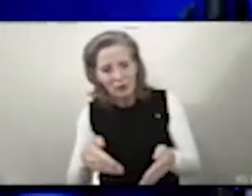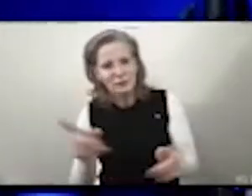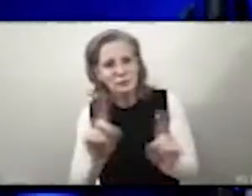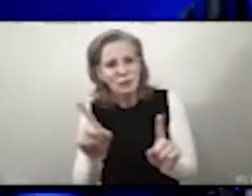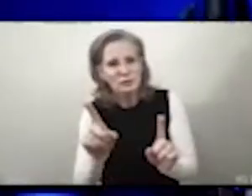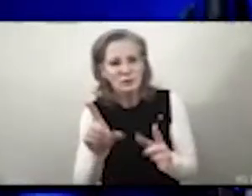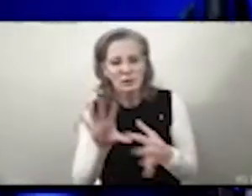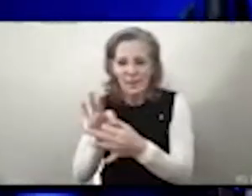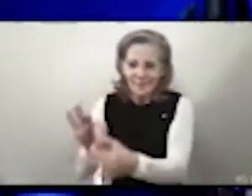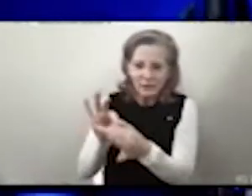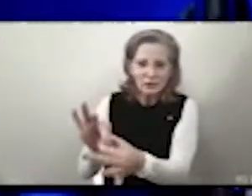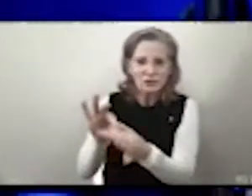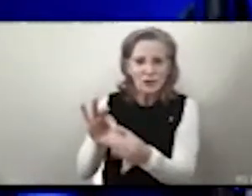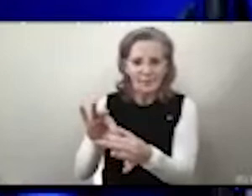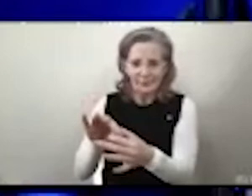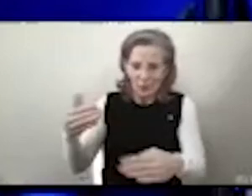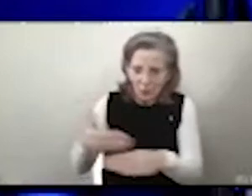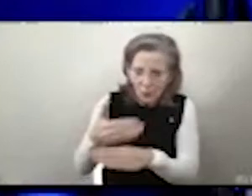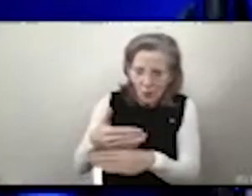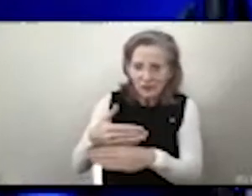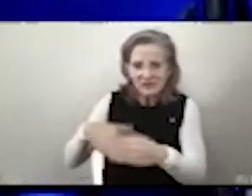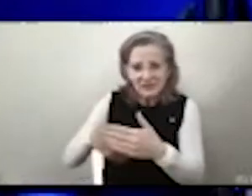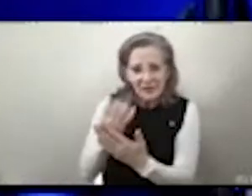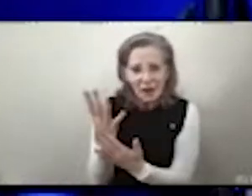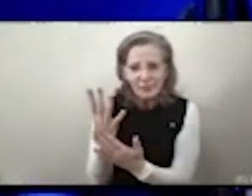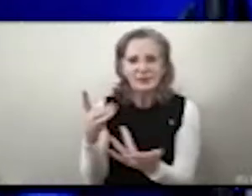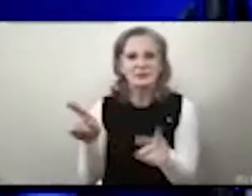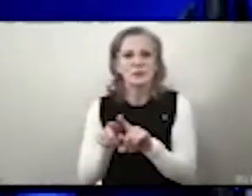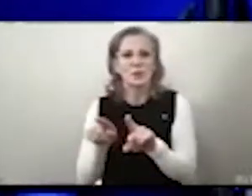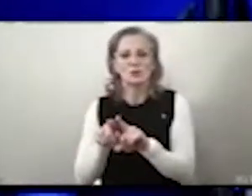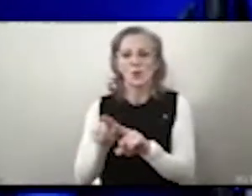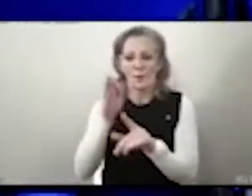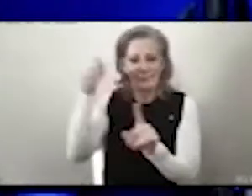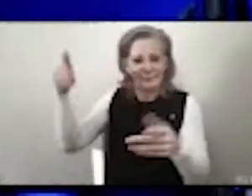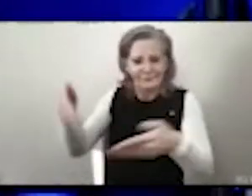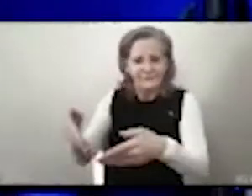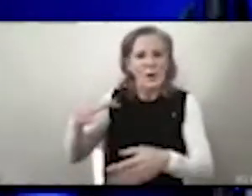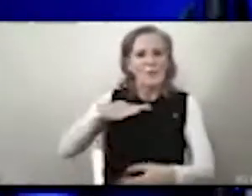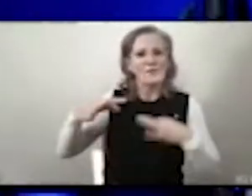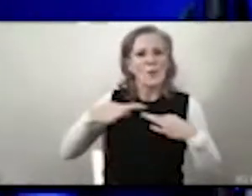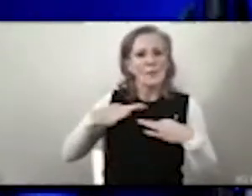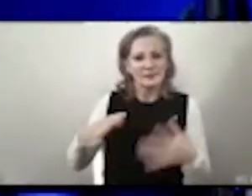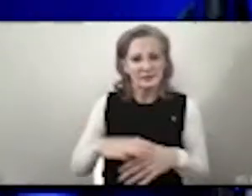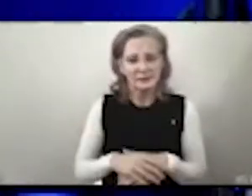more transparent focus on performance. The challenge now as many recognise, is